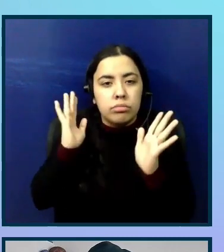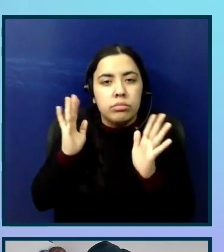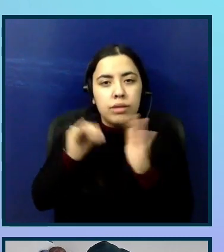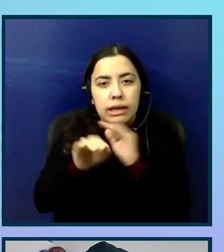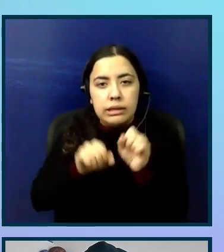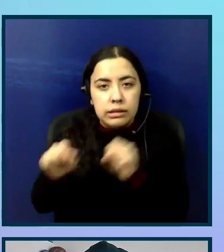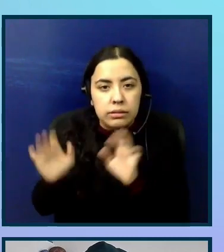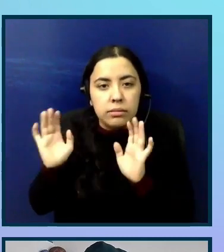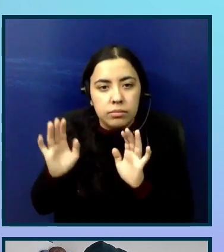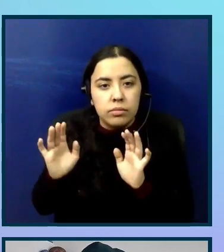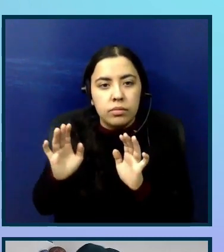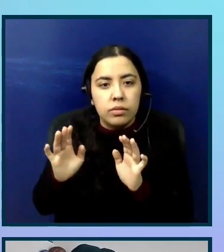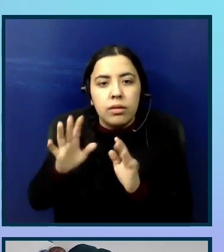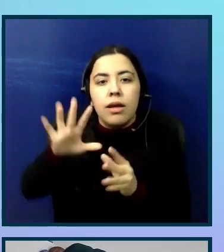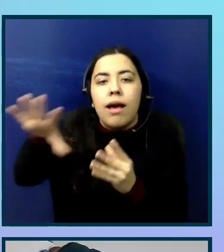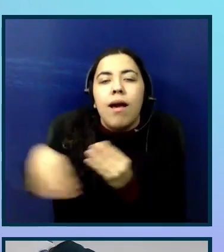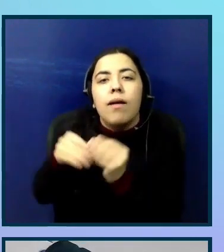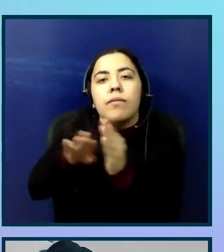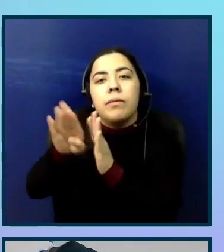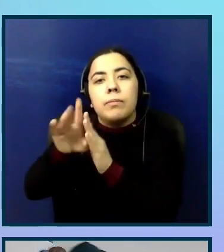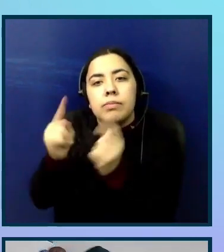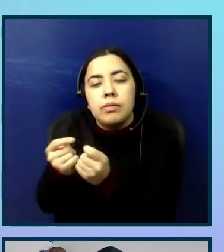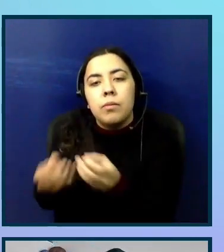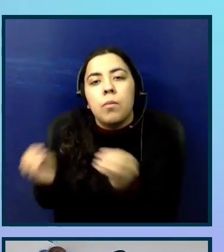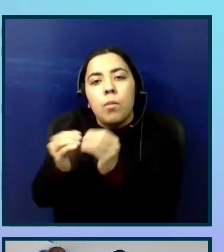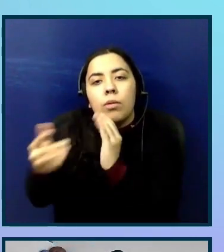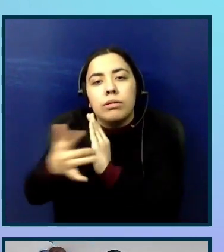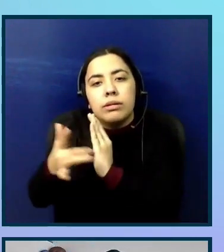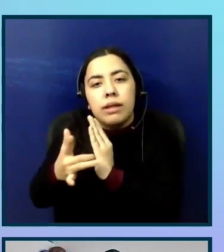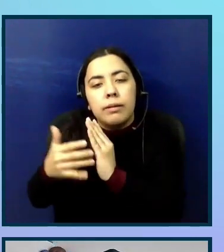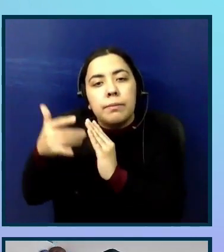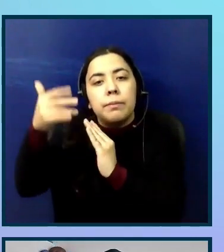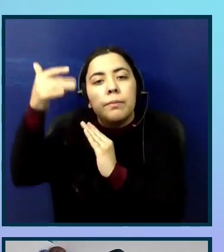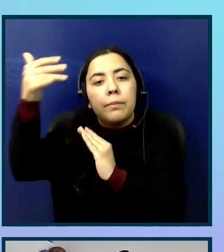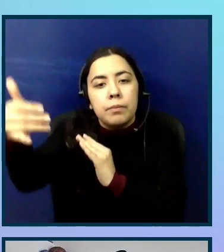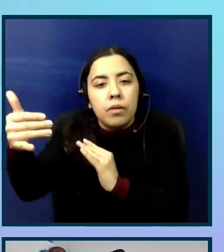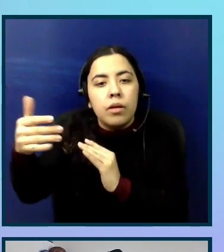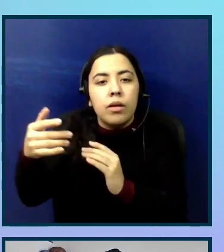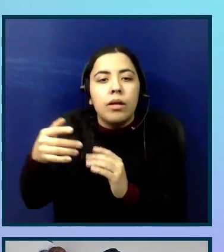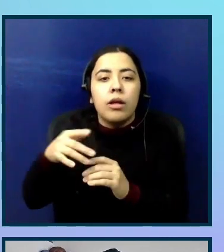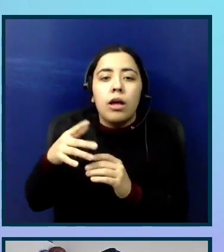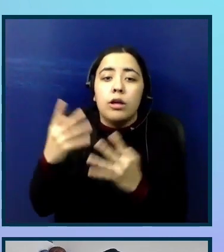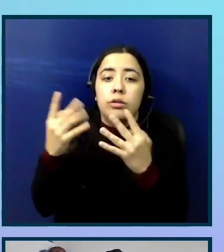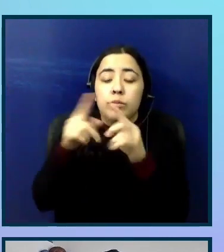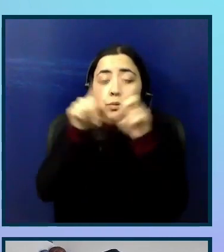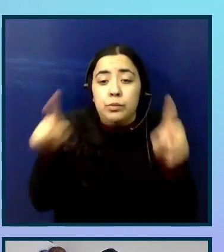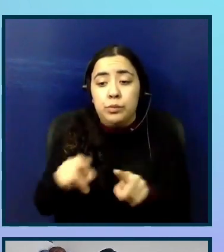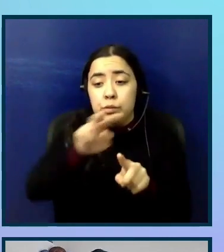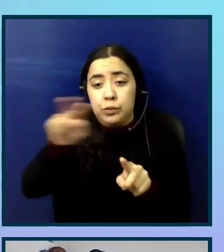add more manual checks over time. So for example, a natural progression from this distributor testing, it makes distributor testing less daunting.